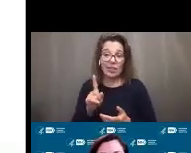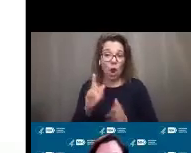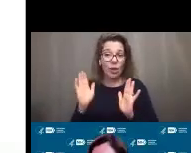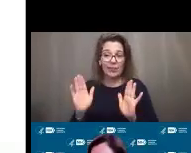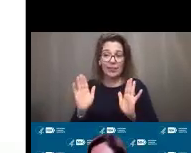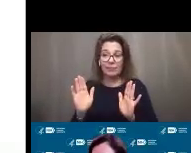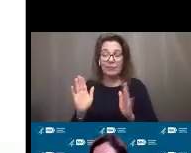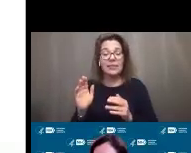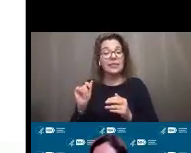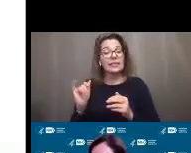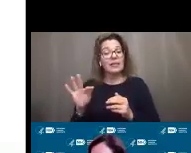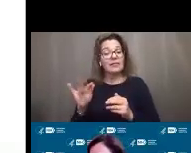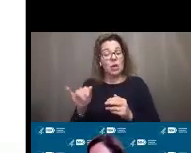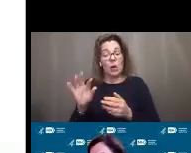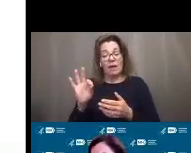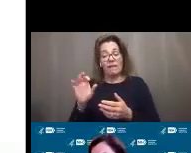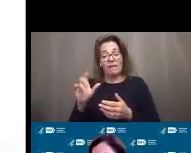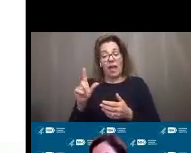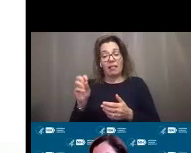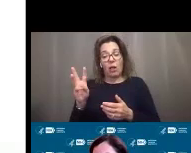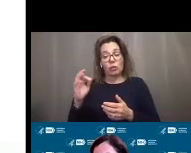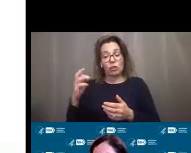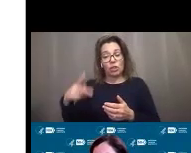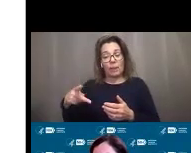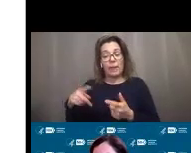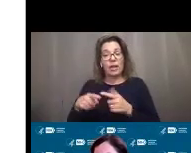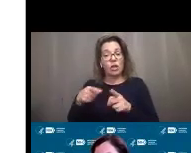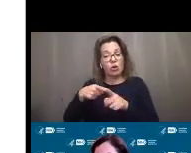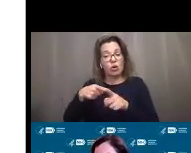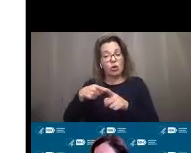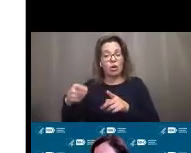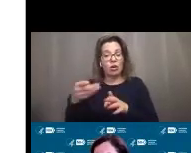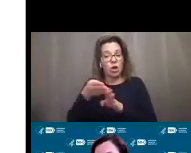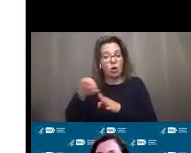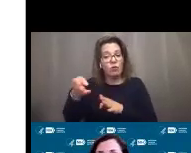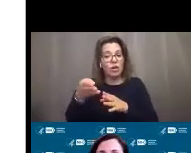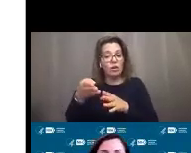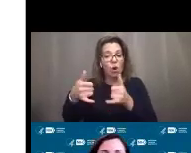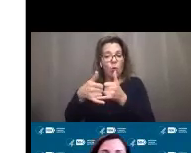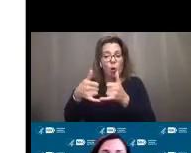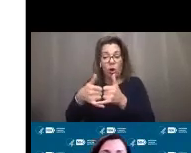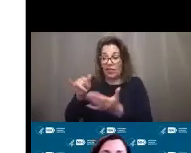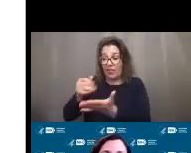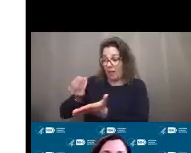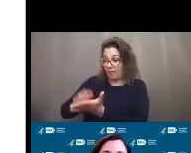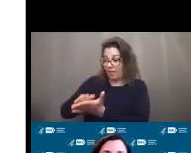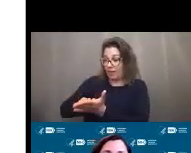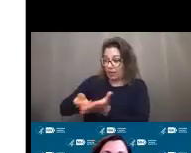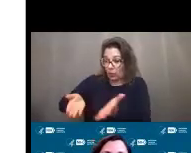but you may want to emulate yours. Obviously if there is fantastic traits that they have,